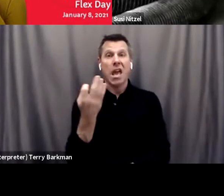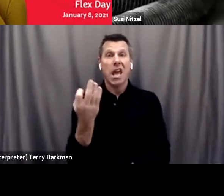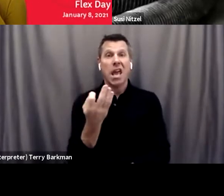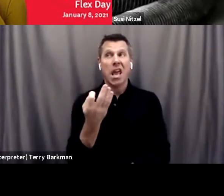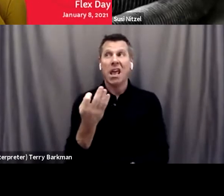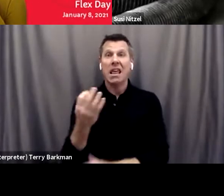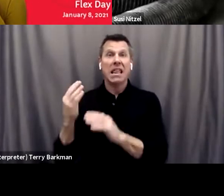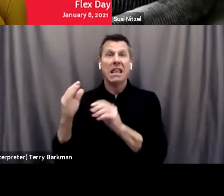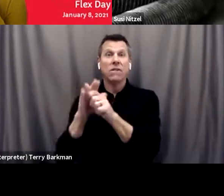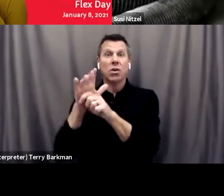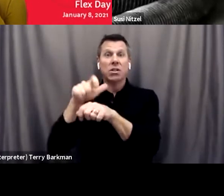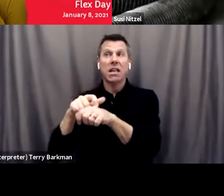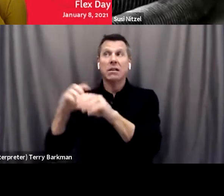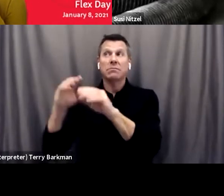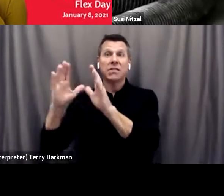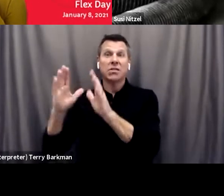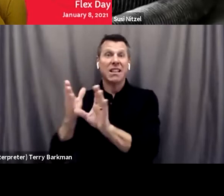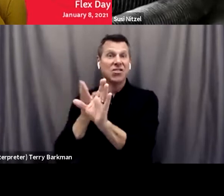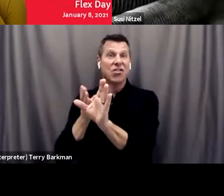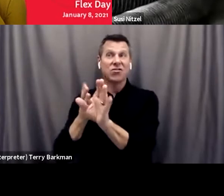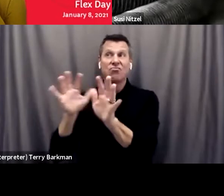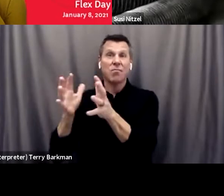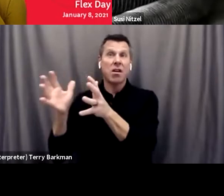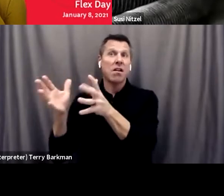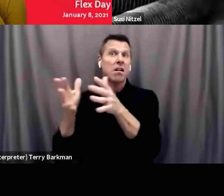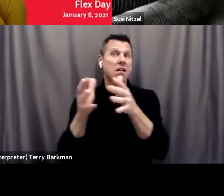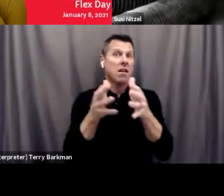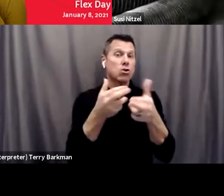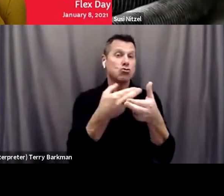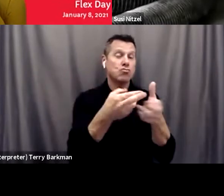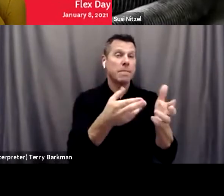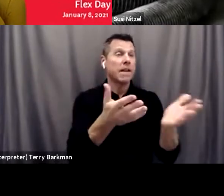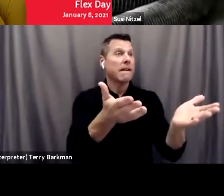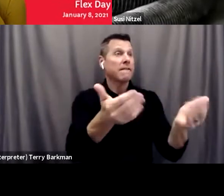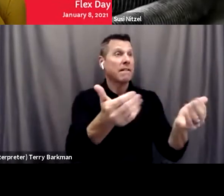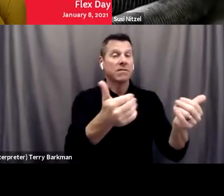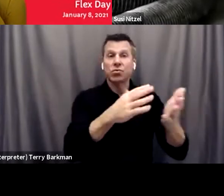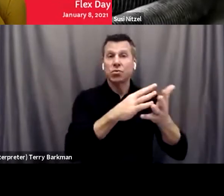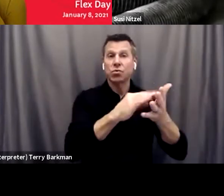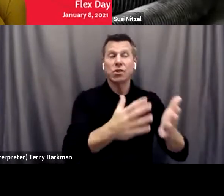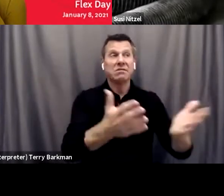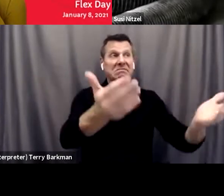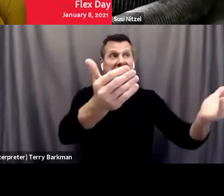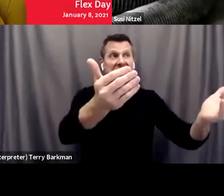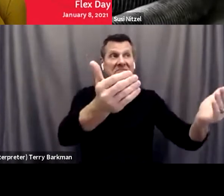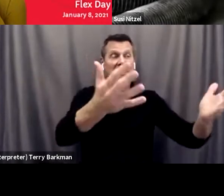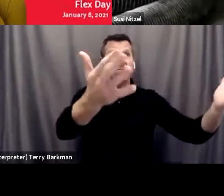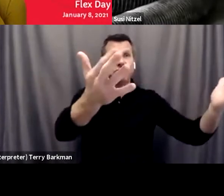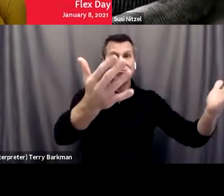faculty in psychology meet in a classroom and invite their students so that they can do just that either helping students with